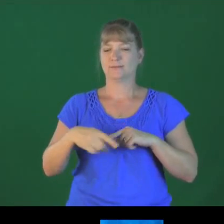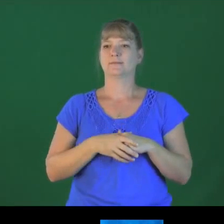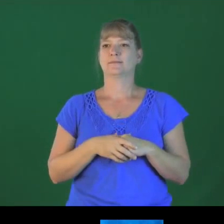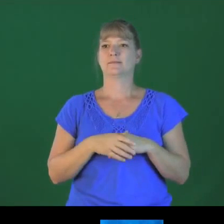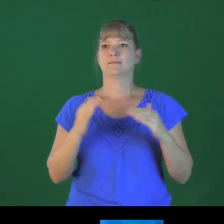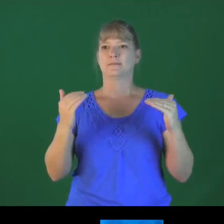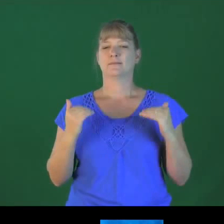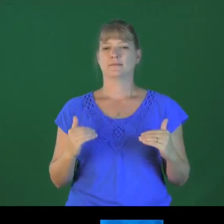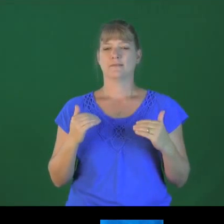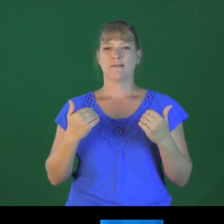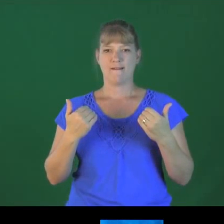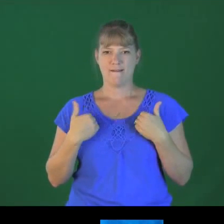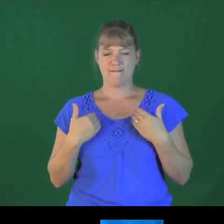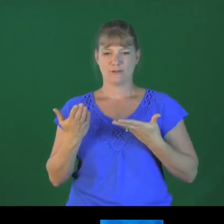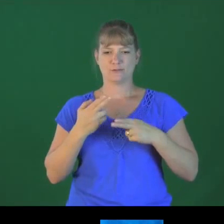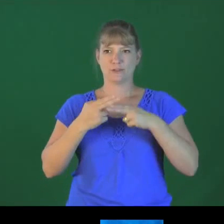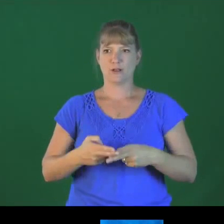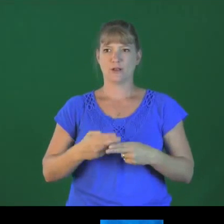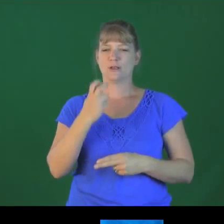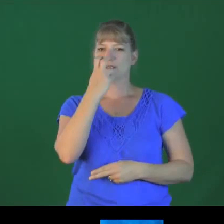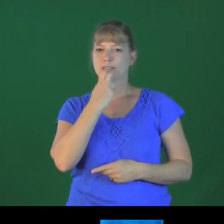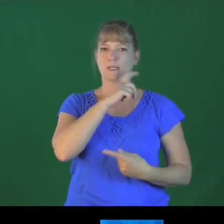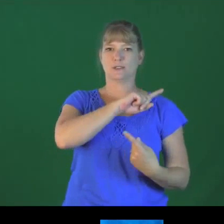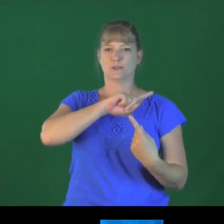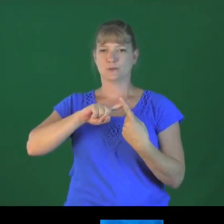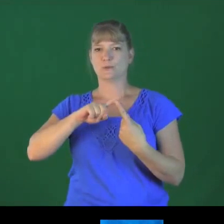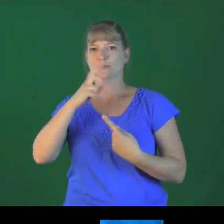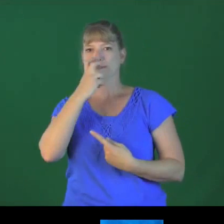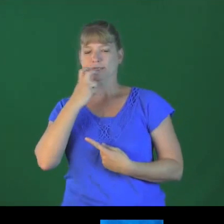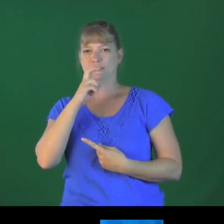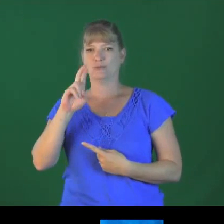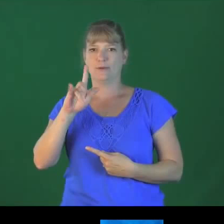and they have a service called speech to speech relay,